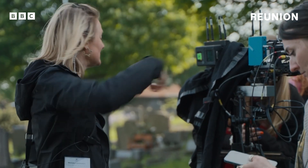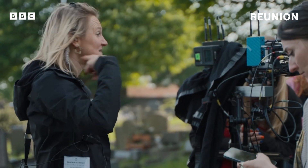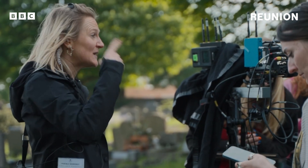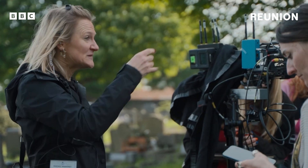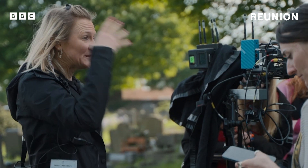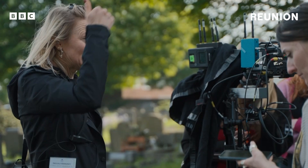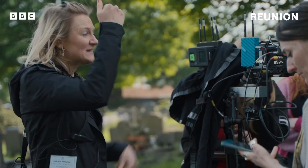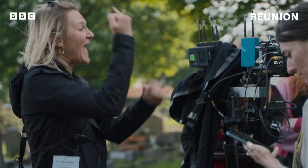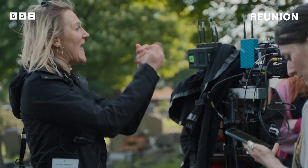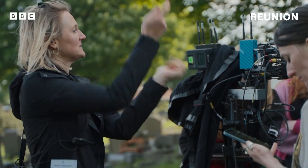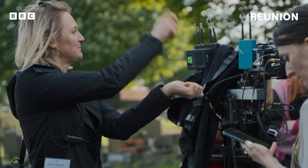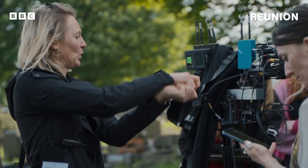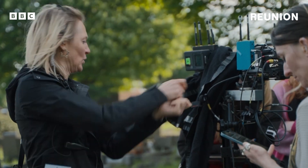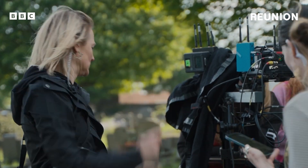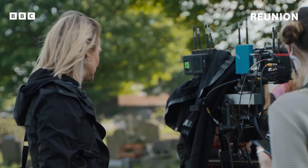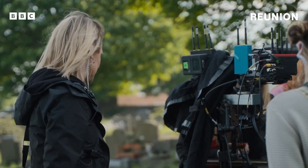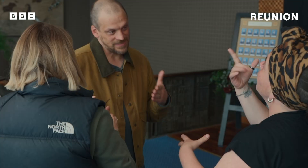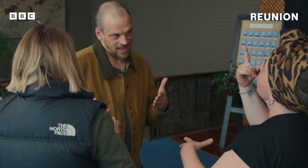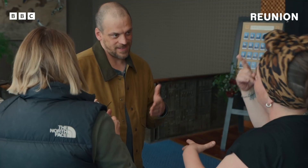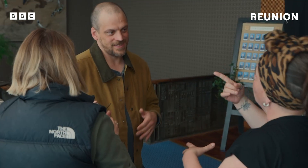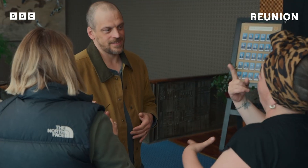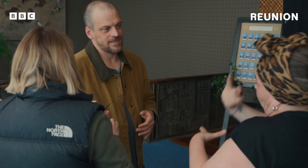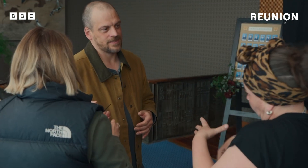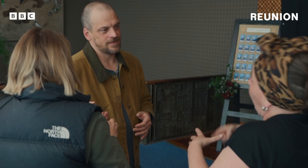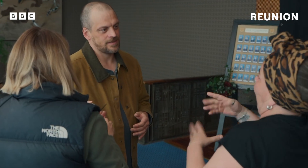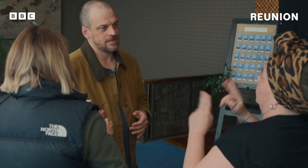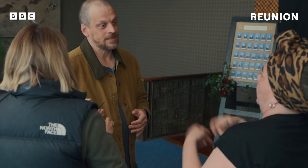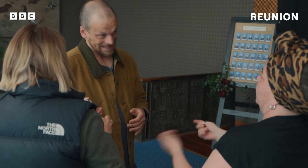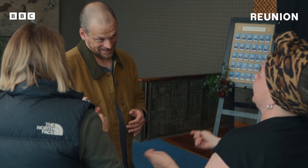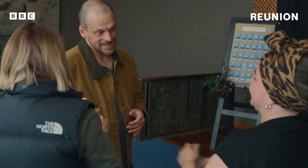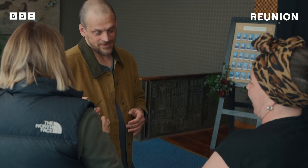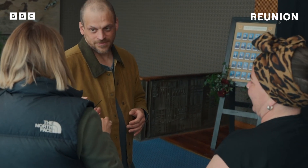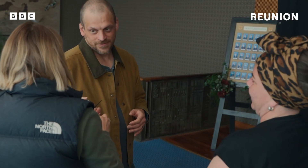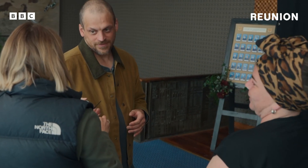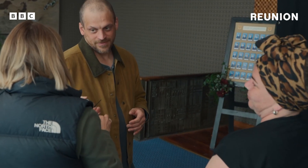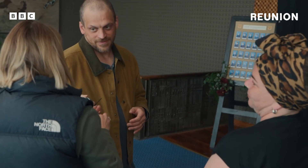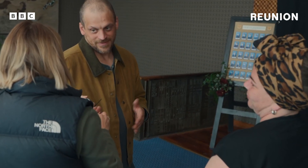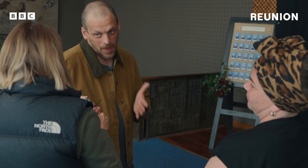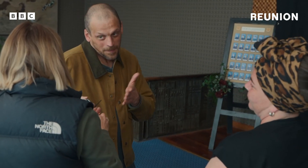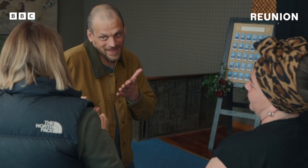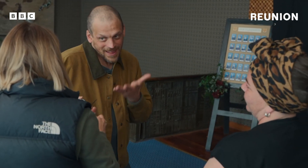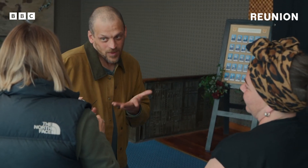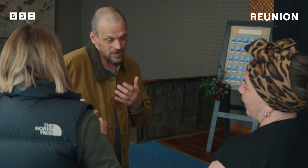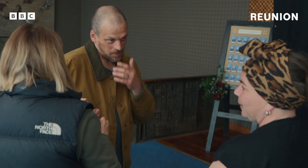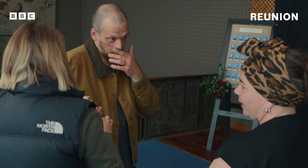and just making sure that we have all the interpreters we need every day. We also have a whisper track, which is having one of the interpreters just